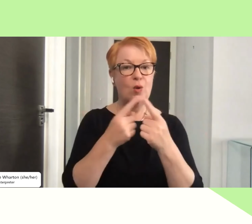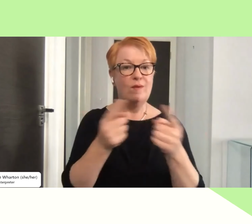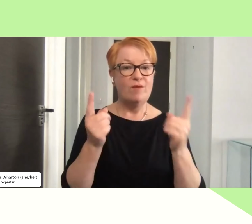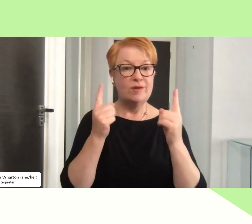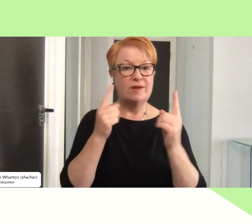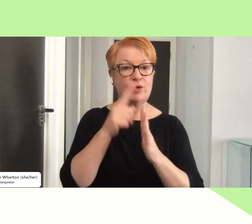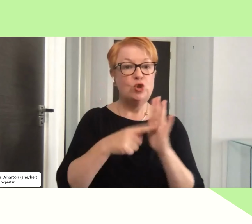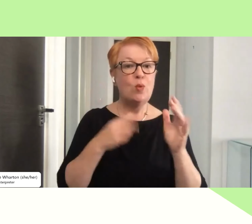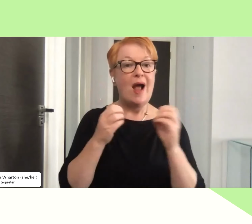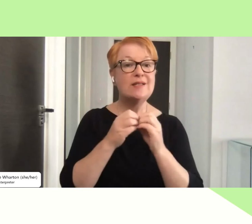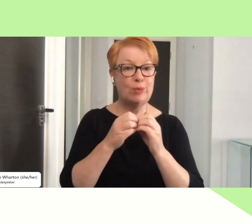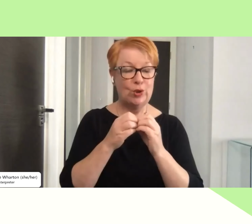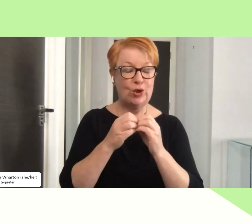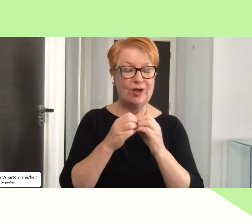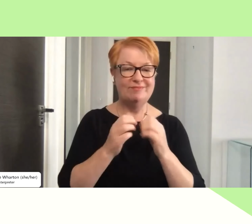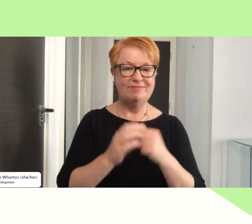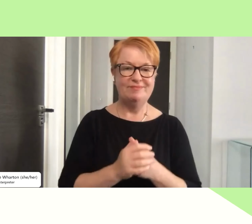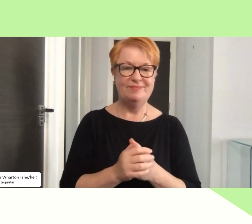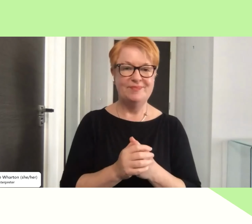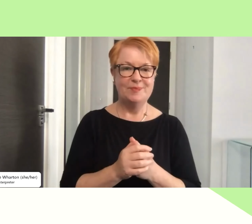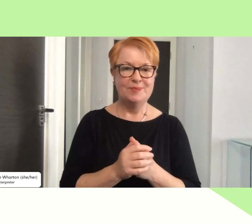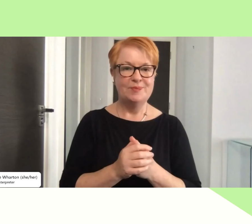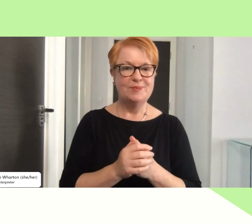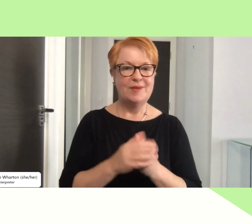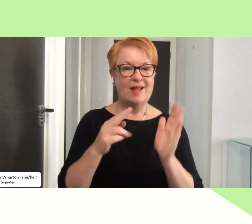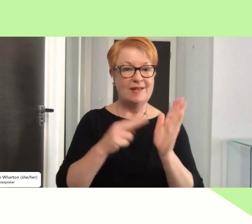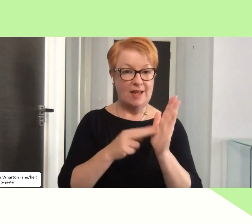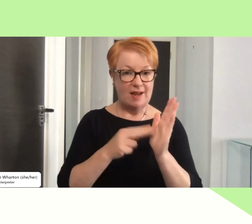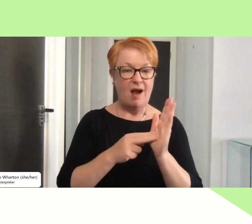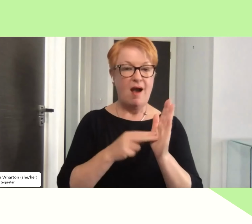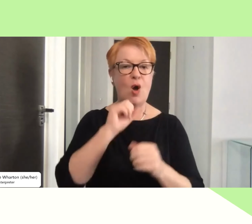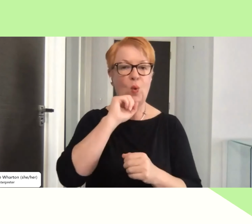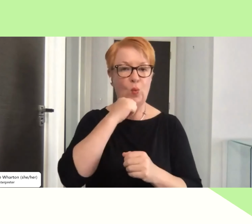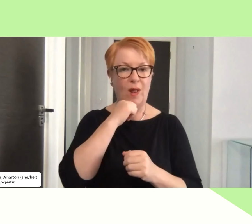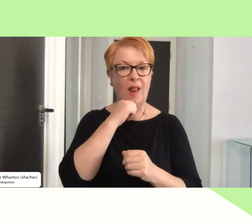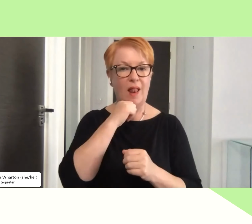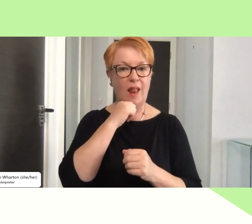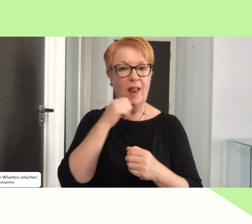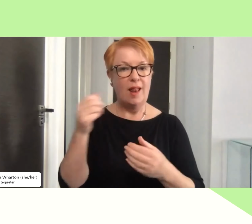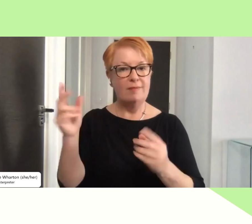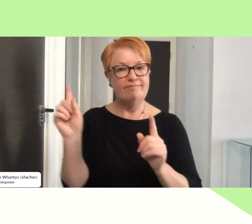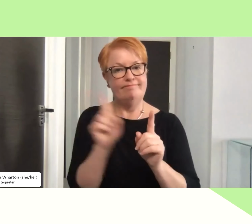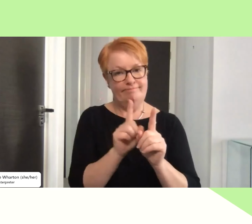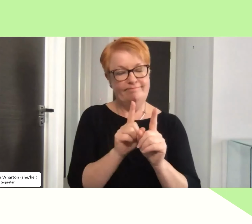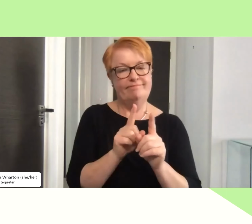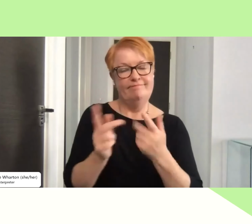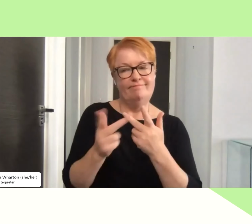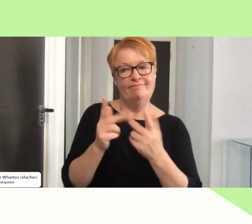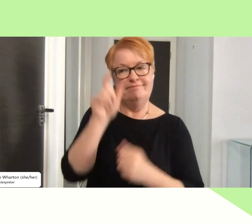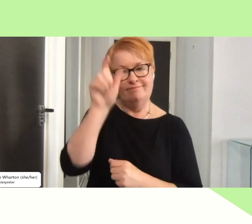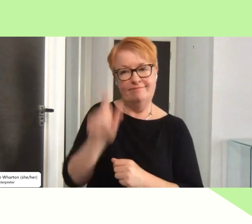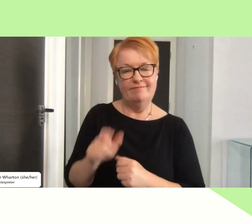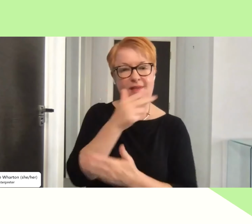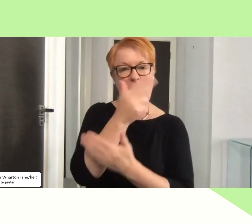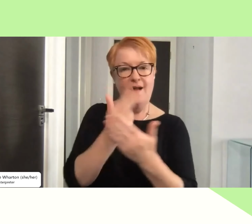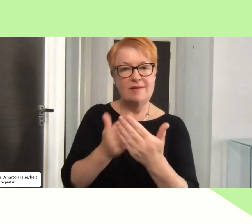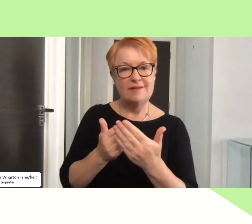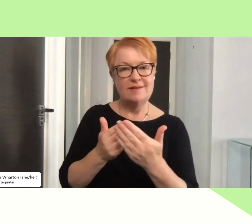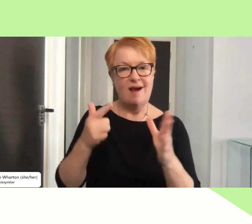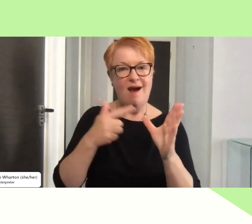Neelika will be joined by Ahmet Öğüt, an artist based and working in Amsterdam, Istanbul,